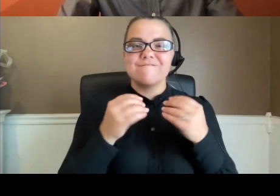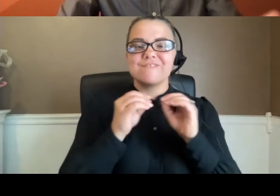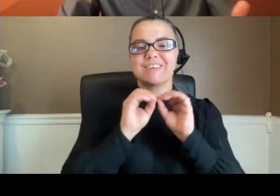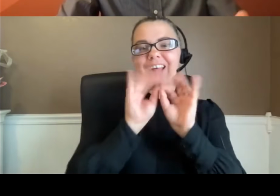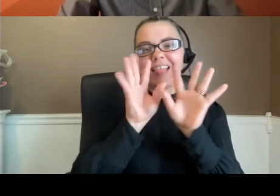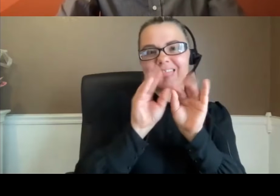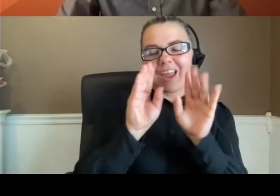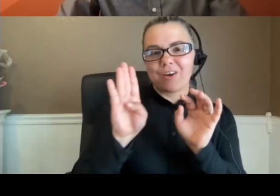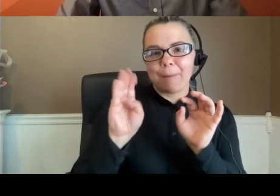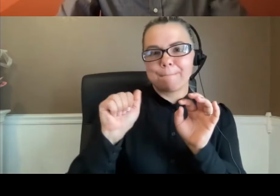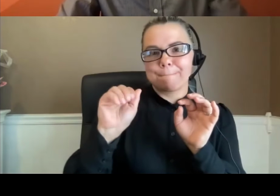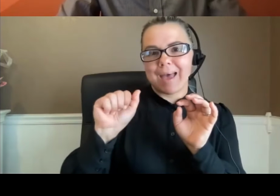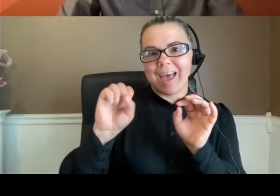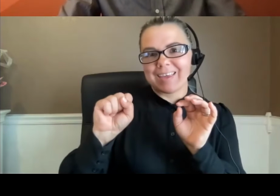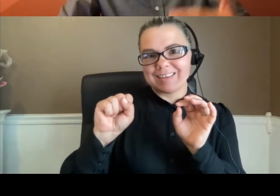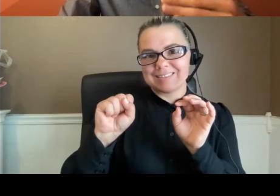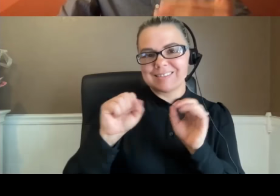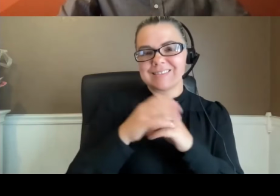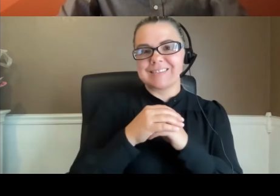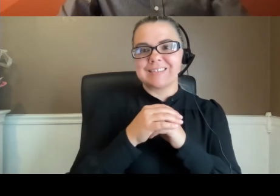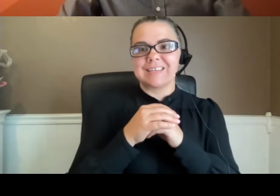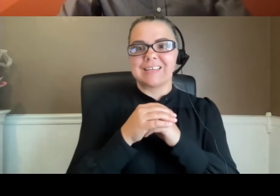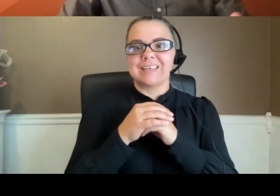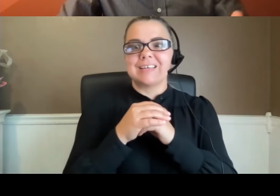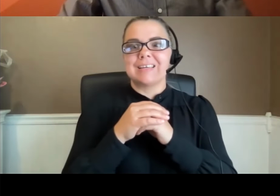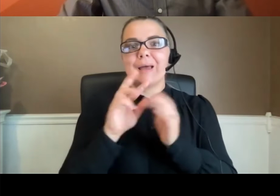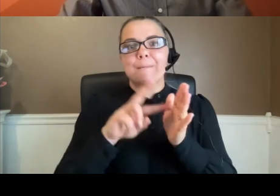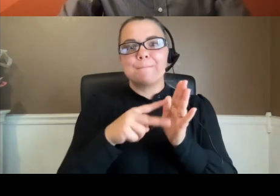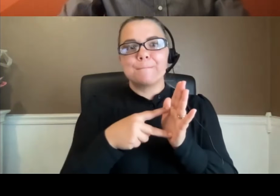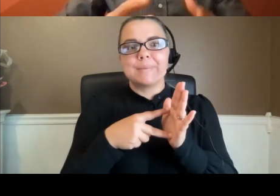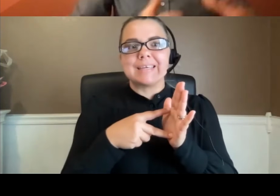messages before I show you the specific examples. You want to write with a clarity bias.